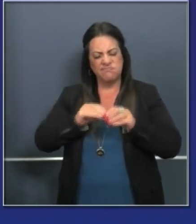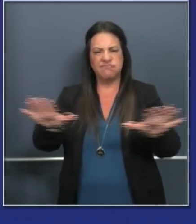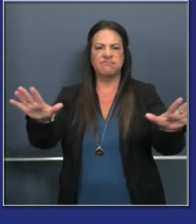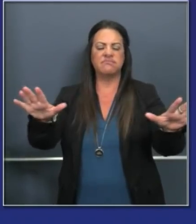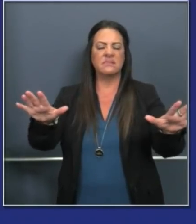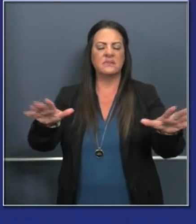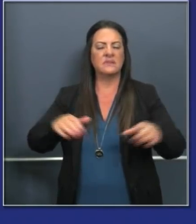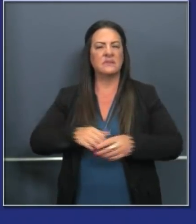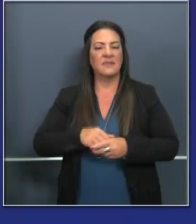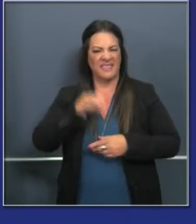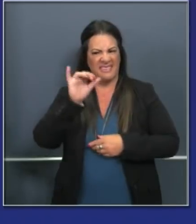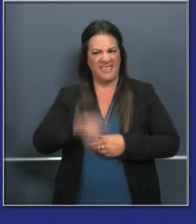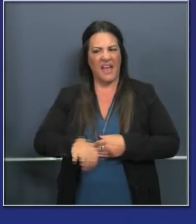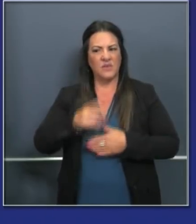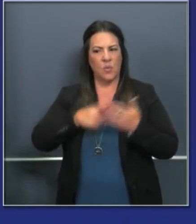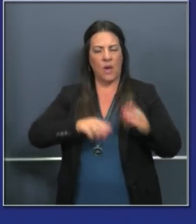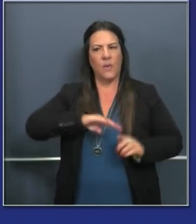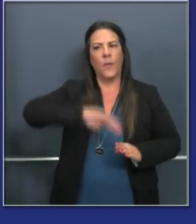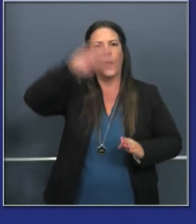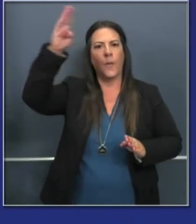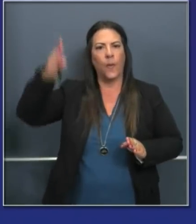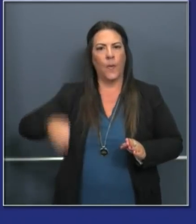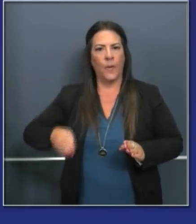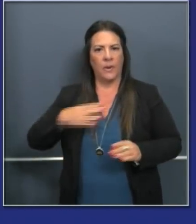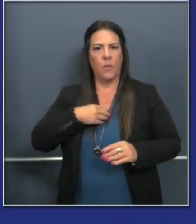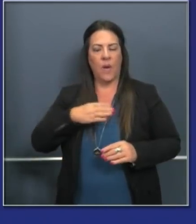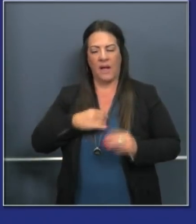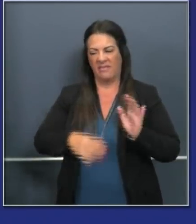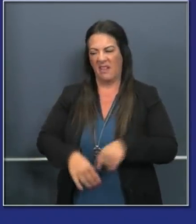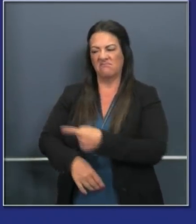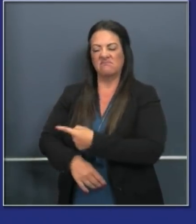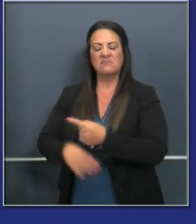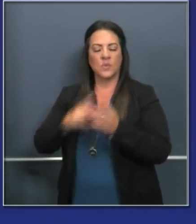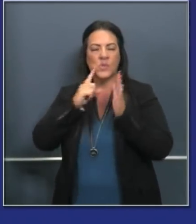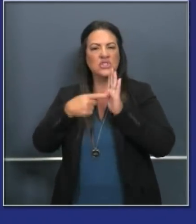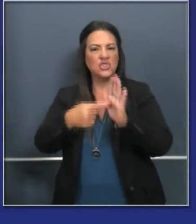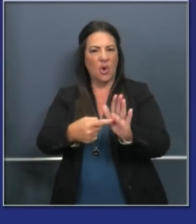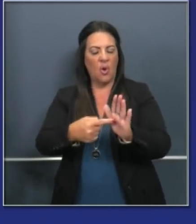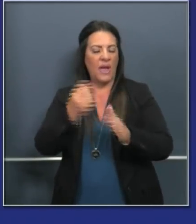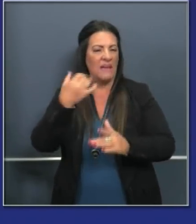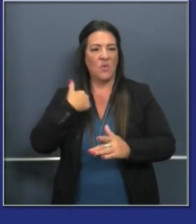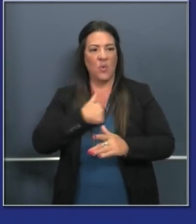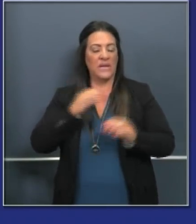WITHOUT ANY INTERVENTION THE EXPECTATION AND THE REALITY IS YOU'VE EXPERIENCED IN SOME STATES THAT THERE WOULD BE A